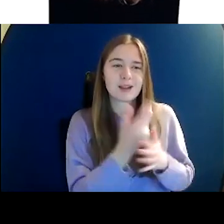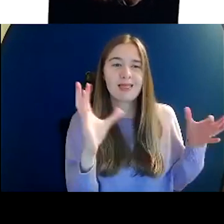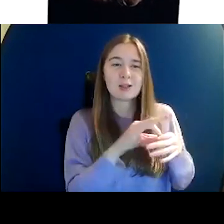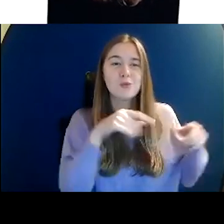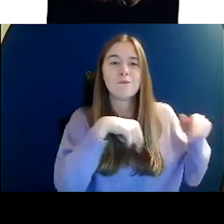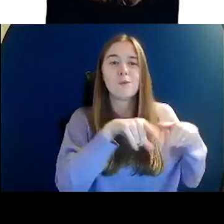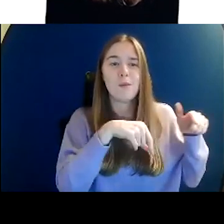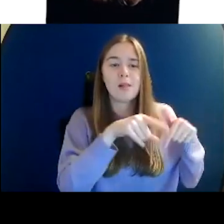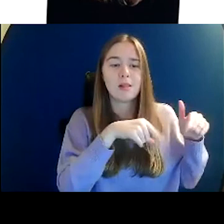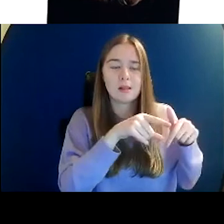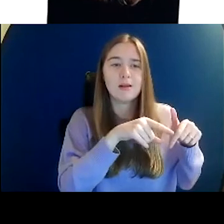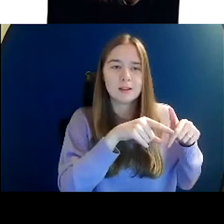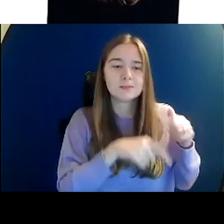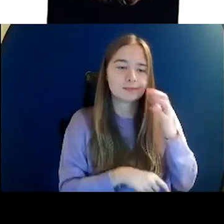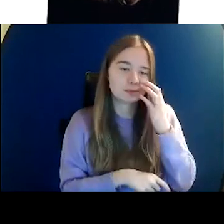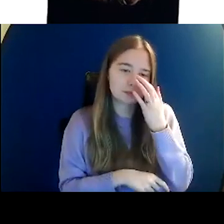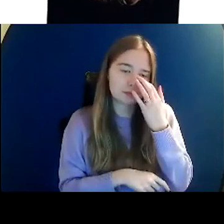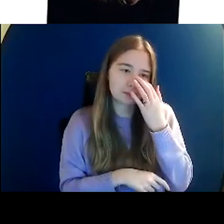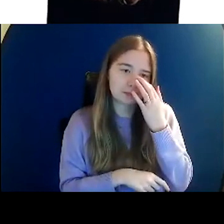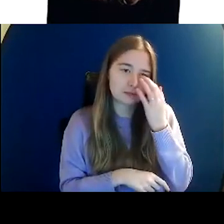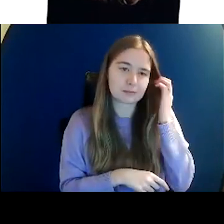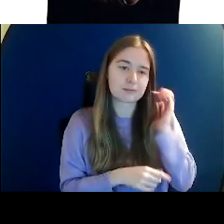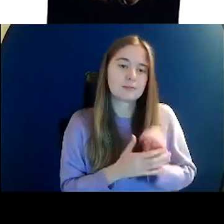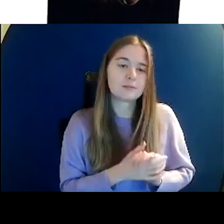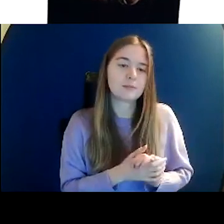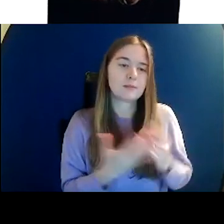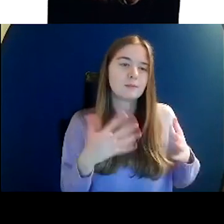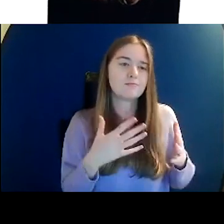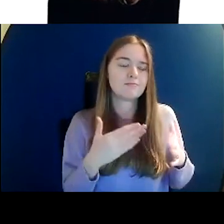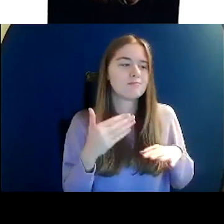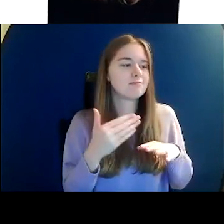And we effectively, that was held on the 8th of November,